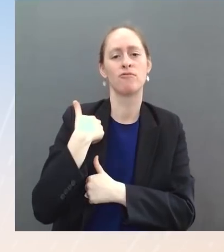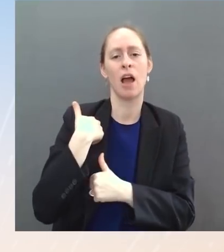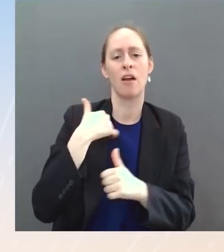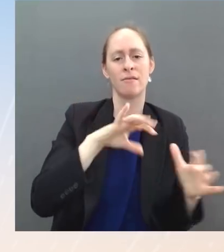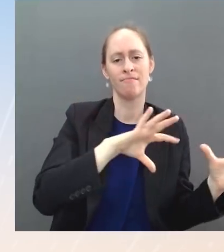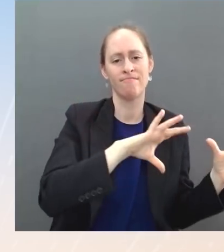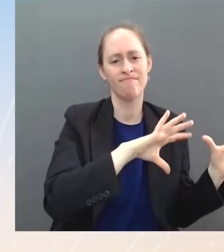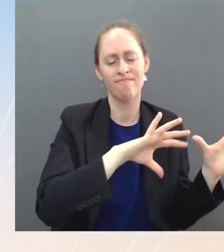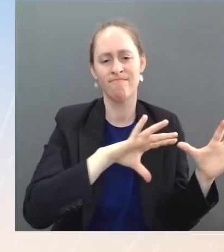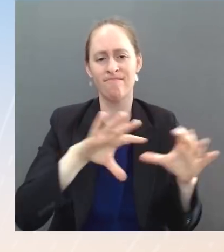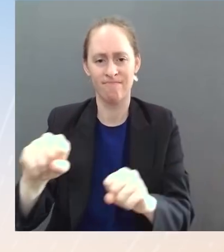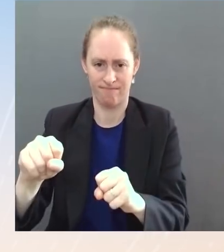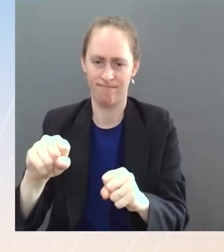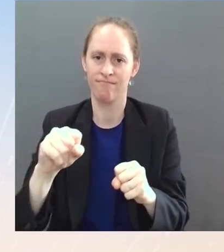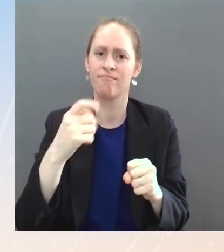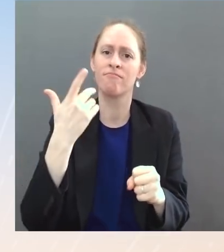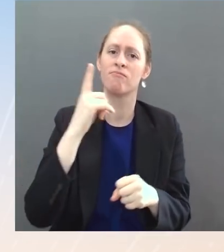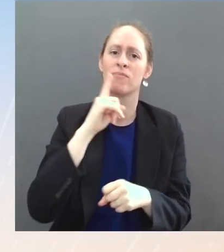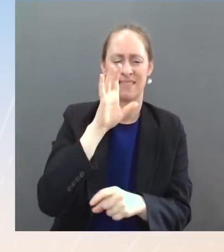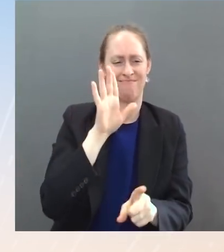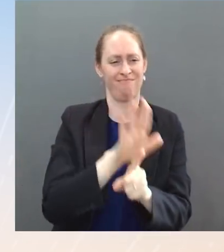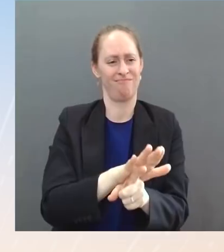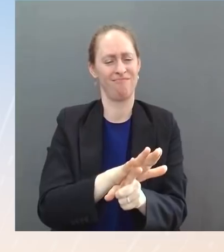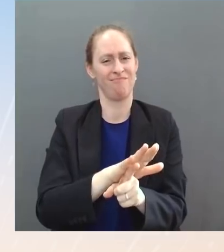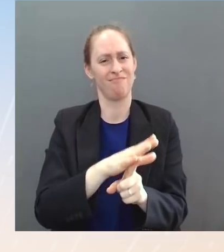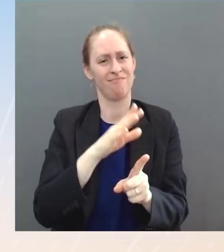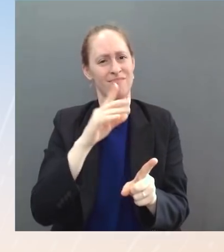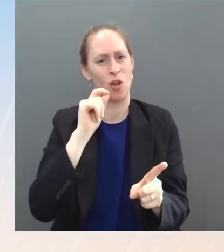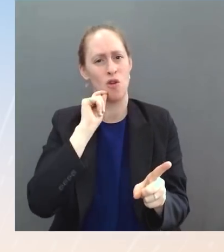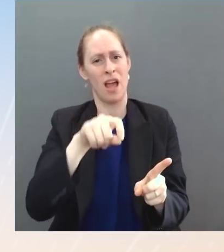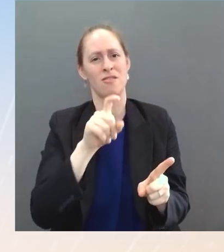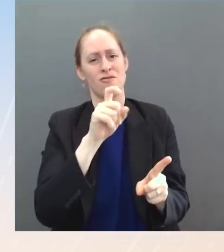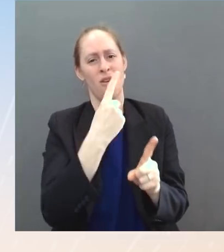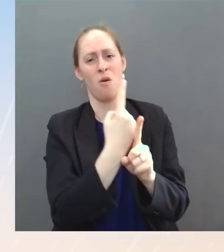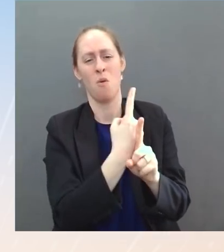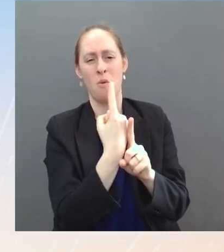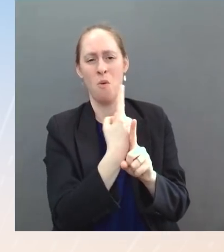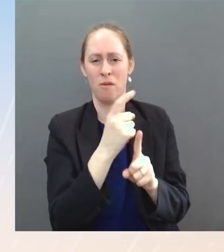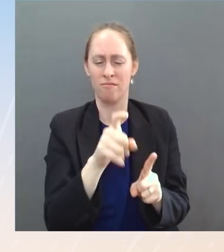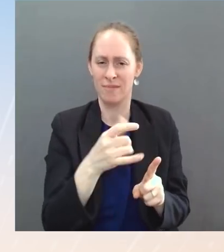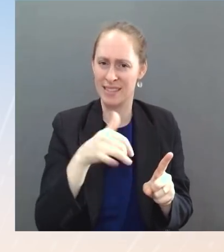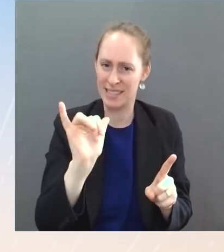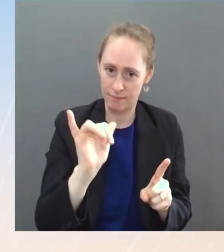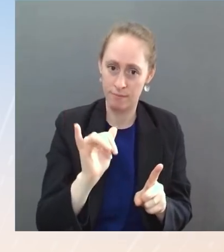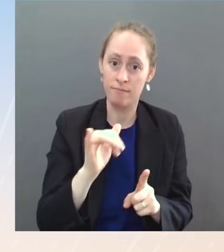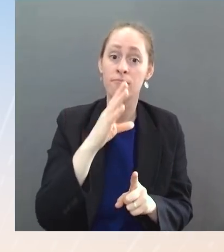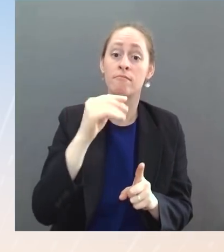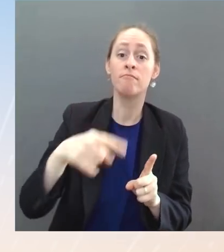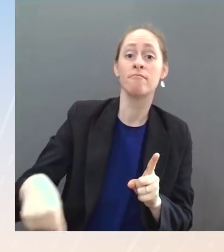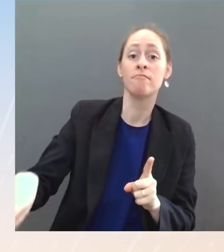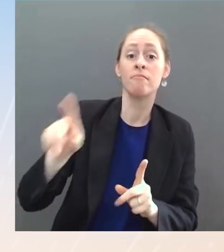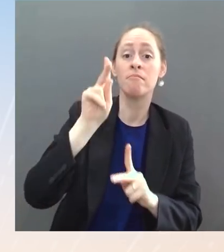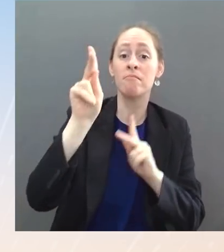Second, the Ukrainian military and people will continue to effectively and bravely defend their homeland.